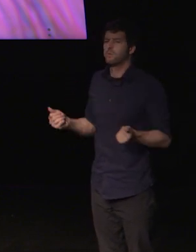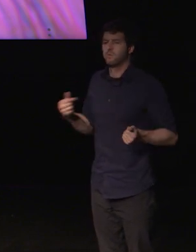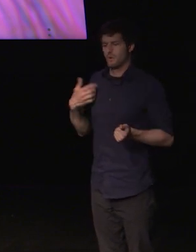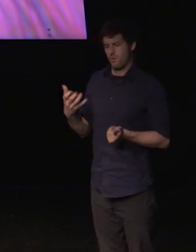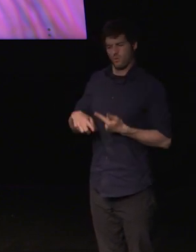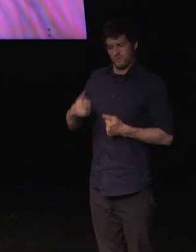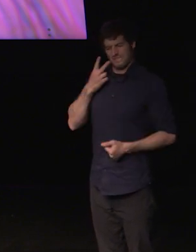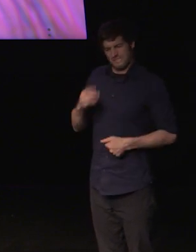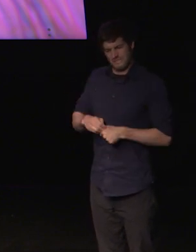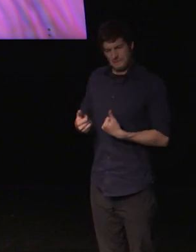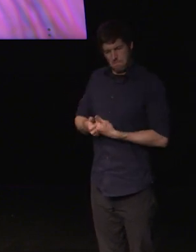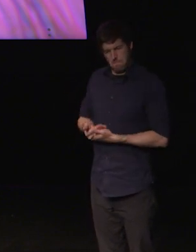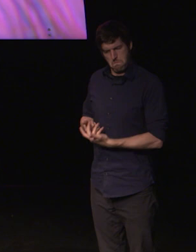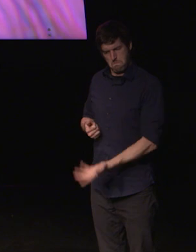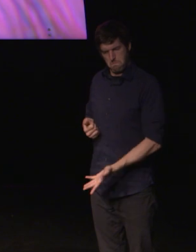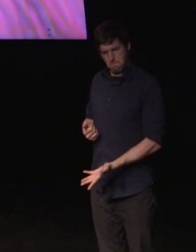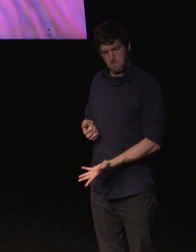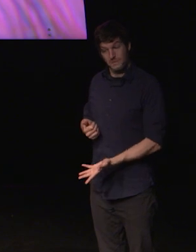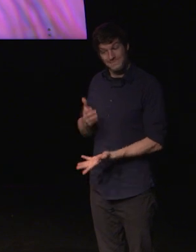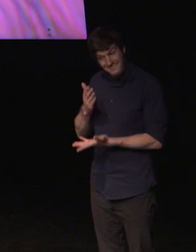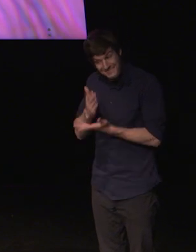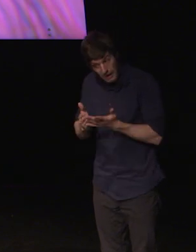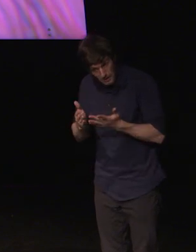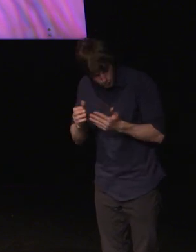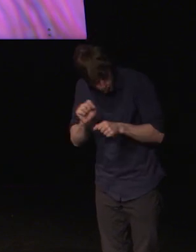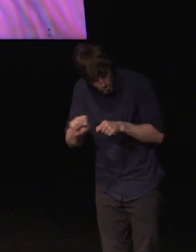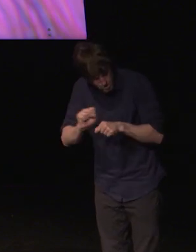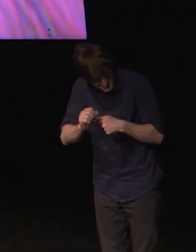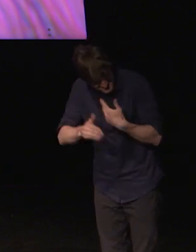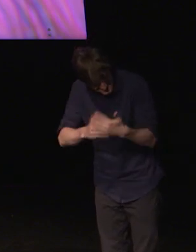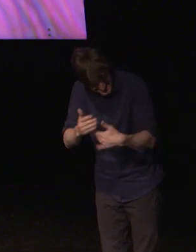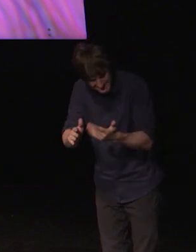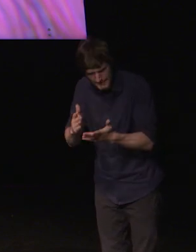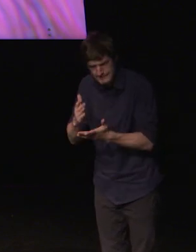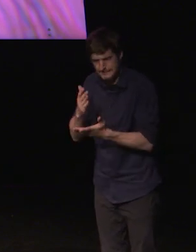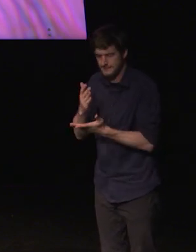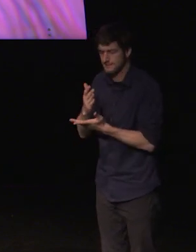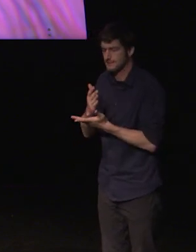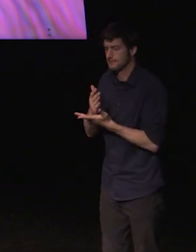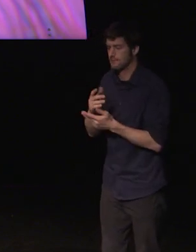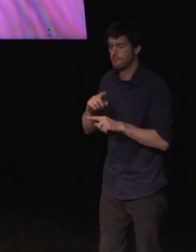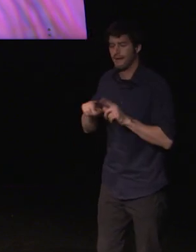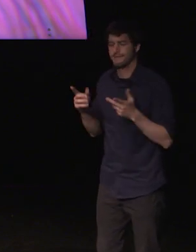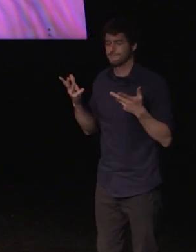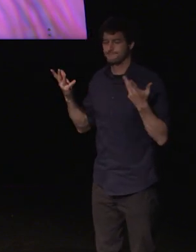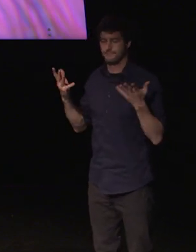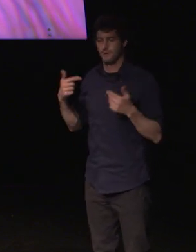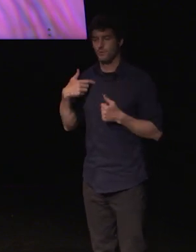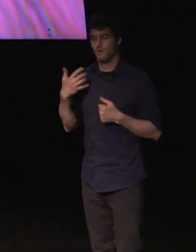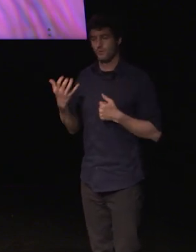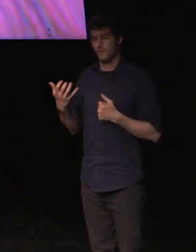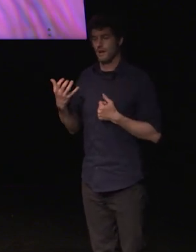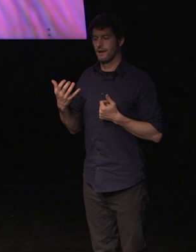Some of which we know that have been worked on or currently being worked on in video games. But these are sort of the things that we have to tackle